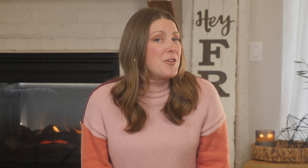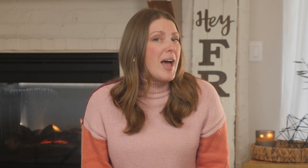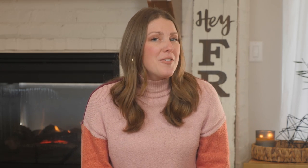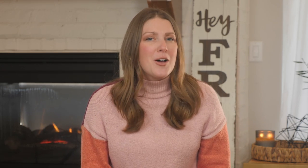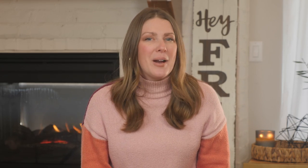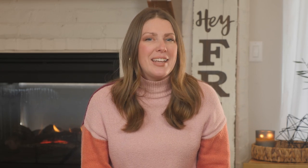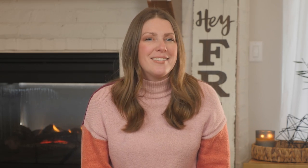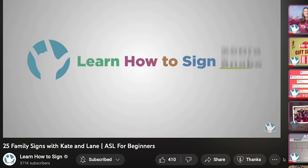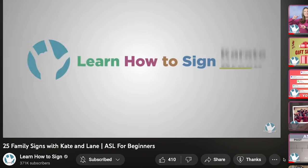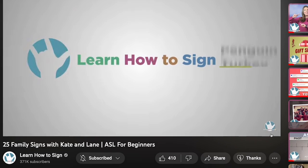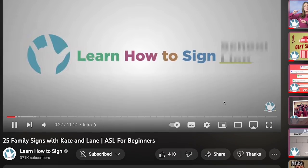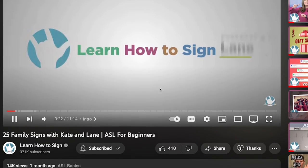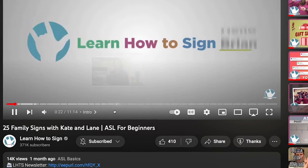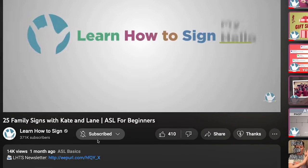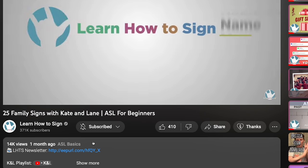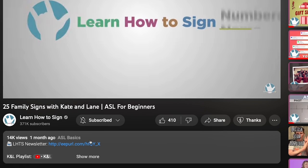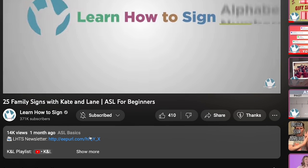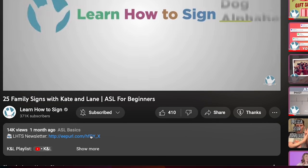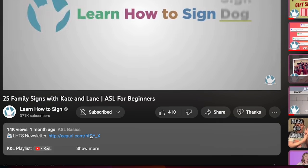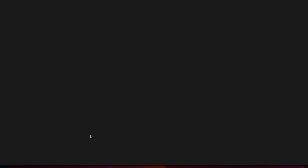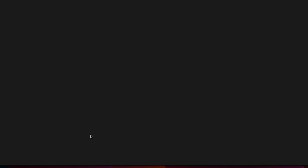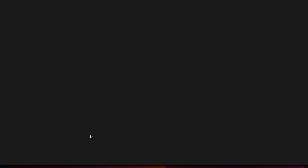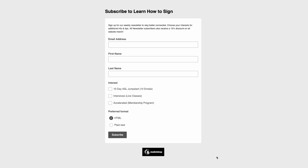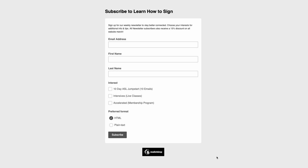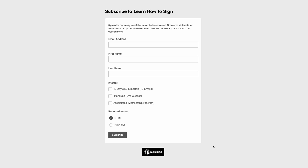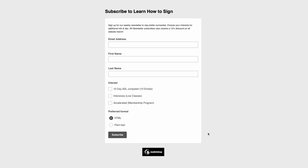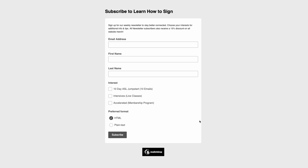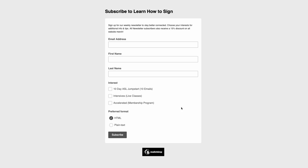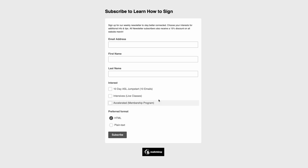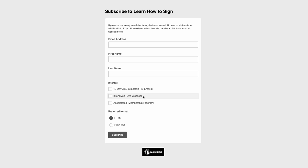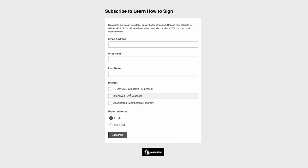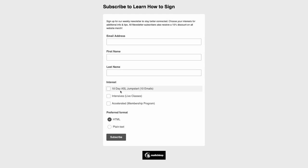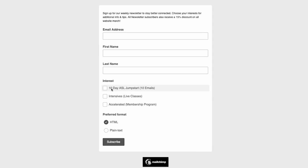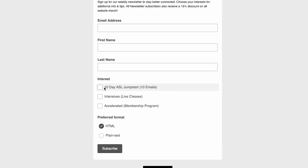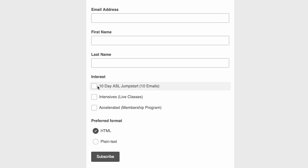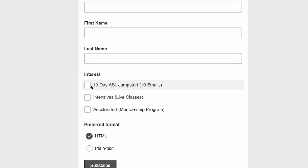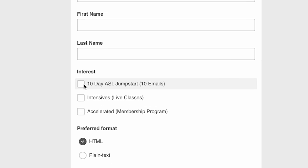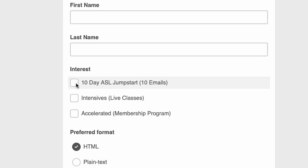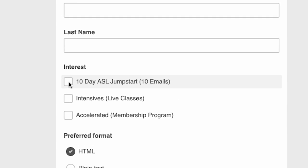if you haven't already, find the link in the description. And if you're new to ASL be sure